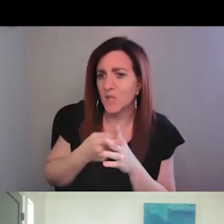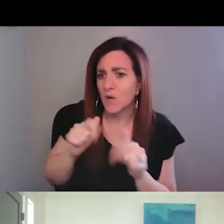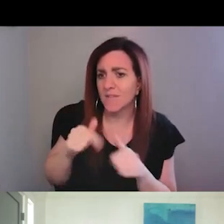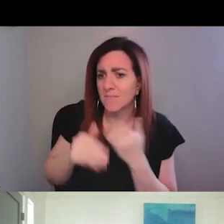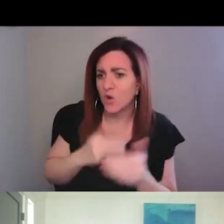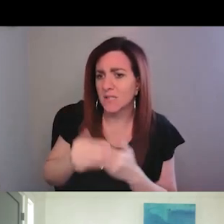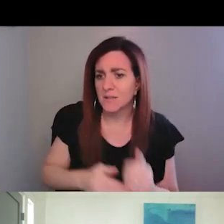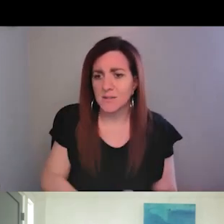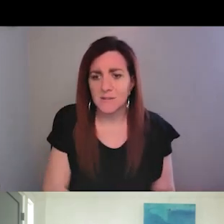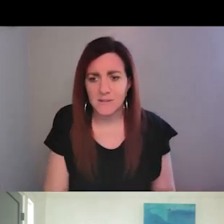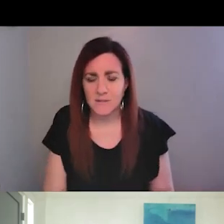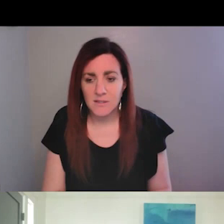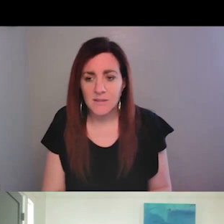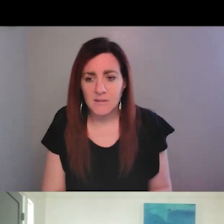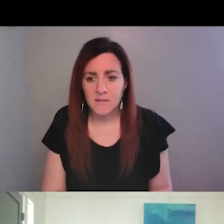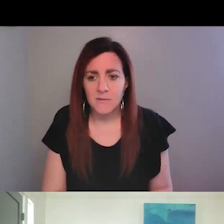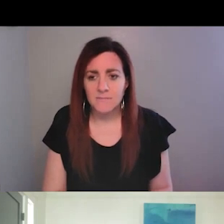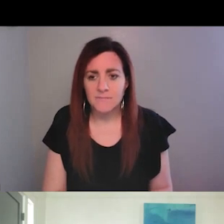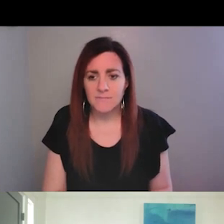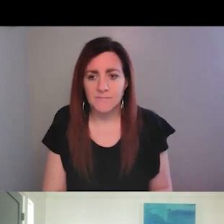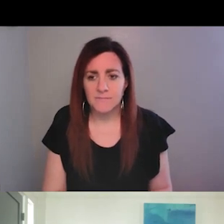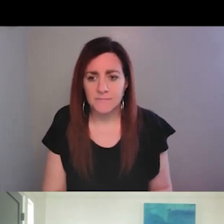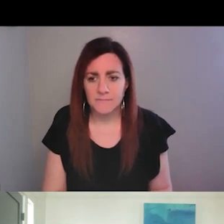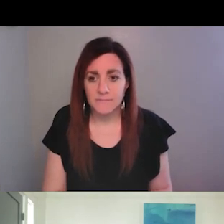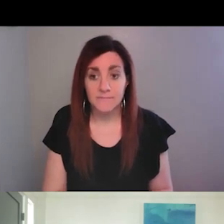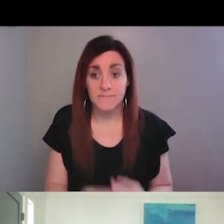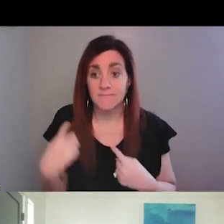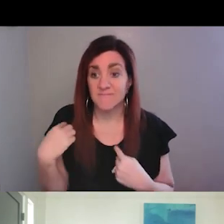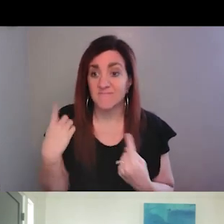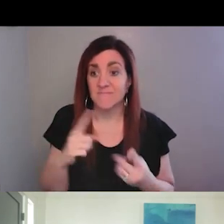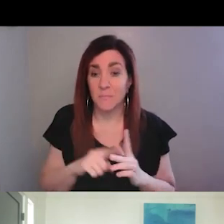I THINK FROM THE START THERE WAS A LOT OF HESITANCY ON HOW IT